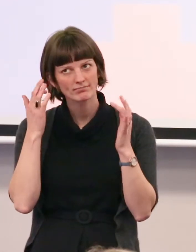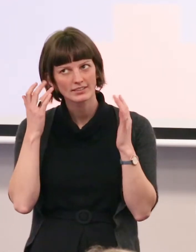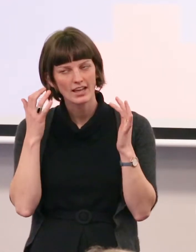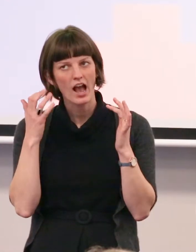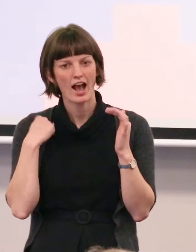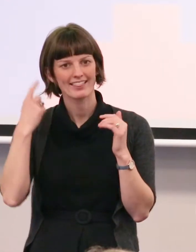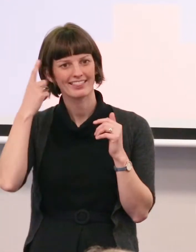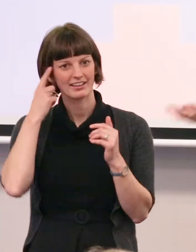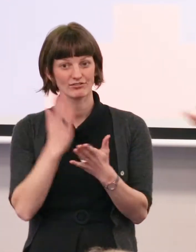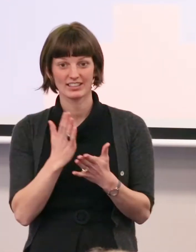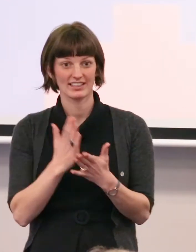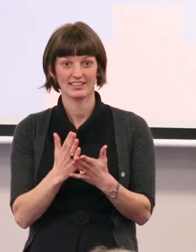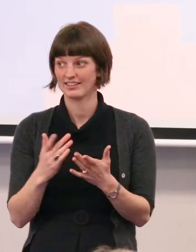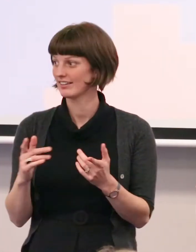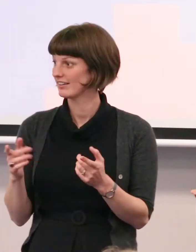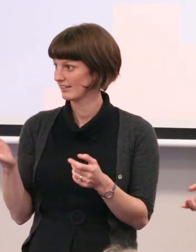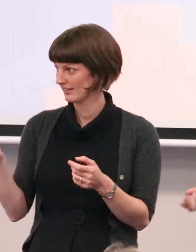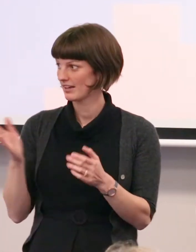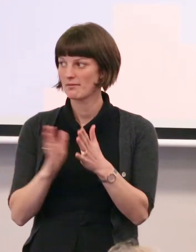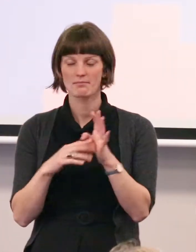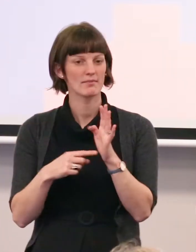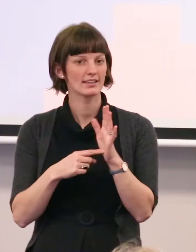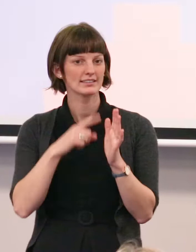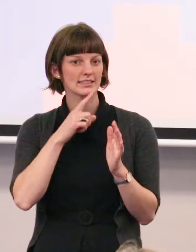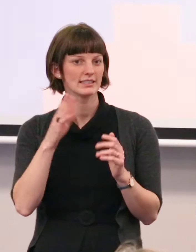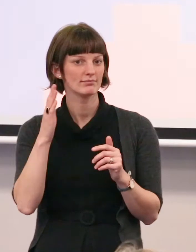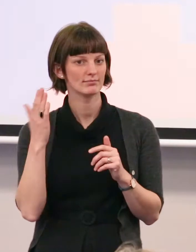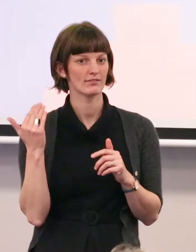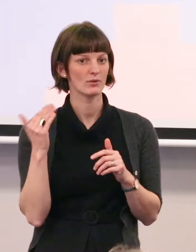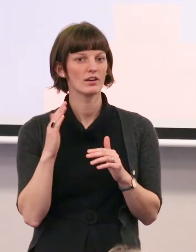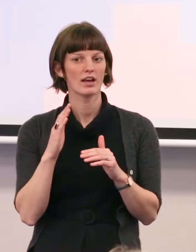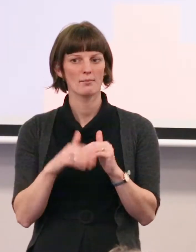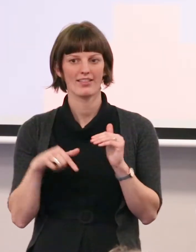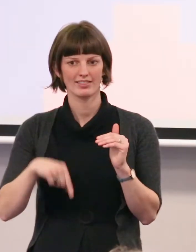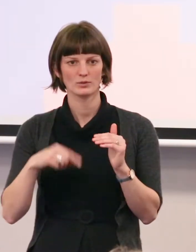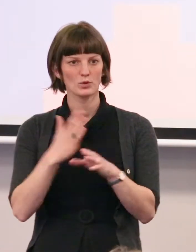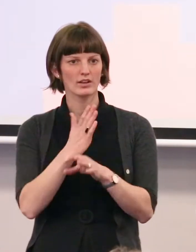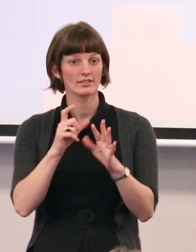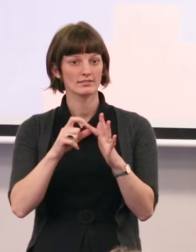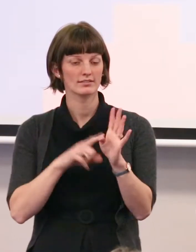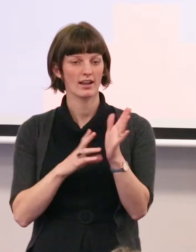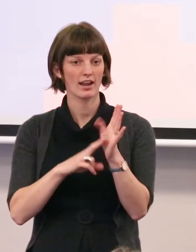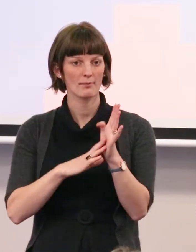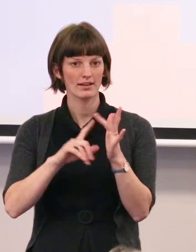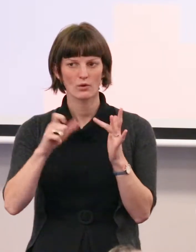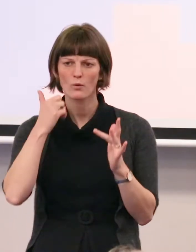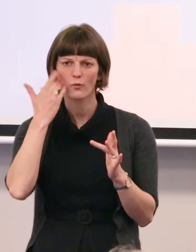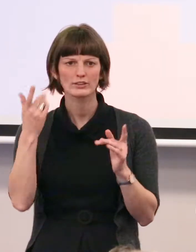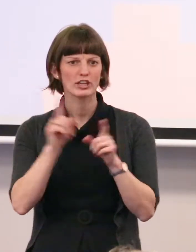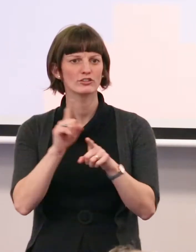this is, the nature which I think goes to what Matt was saying of the dynamic nature of this work is that there's always this sort of process of